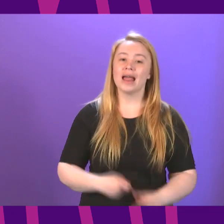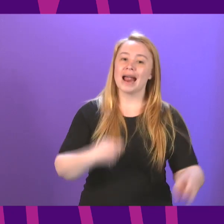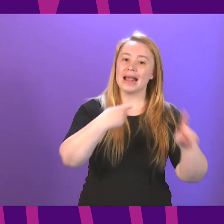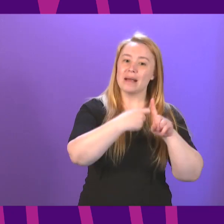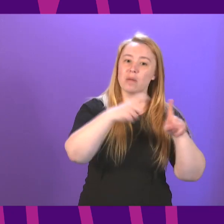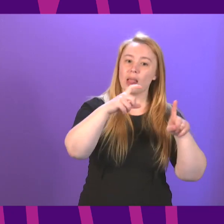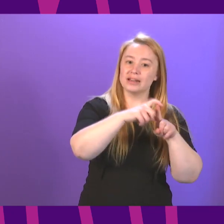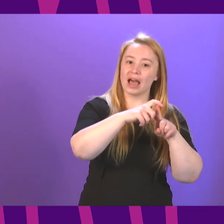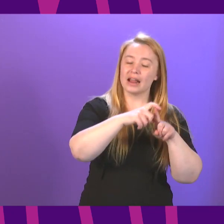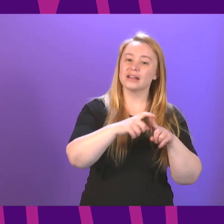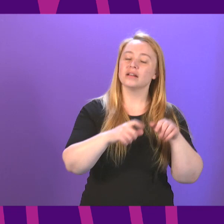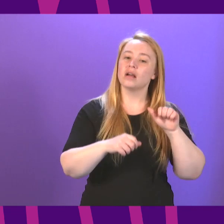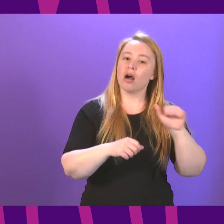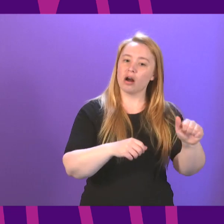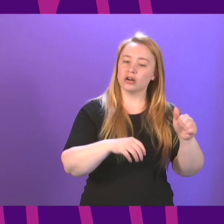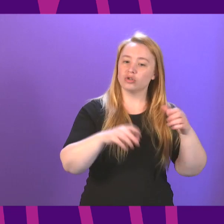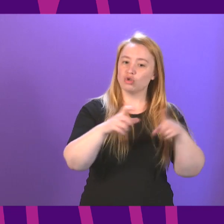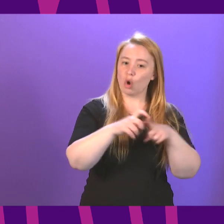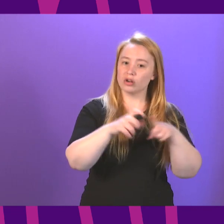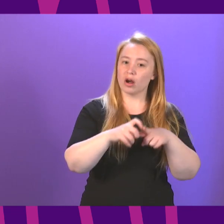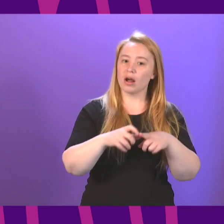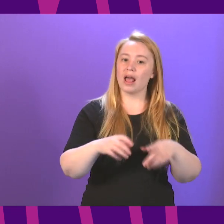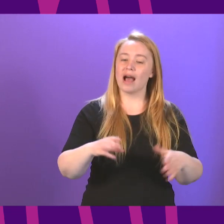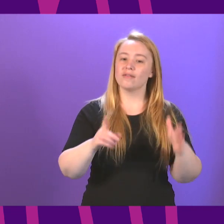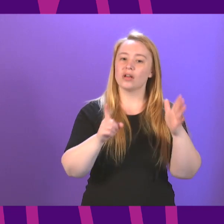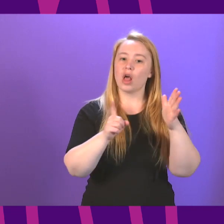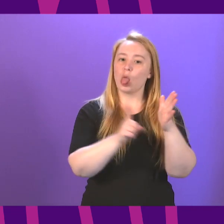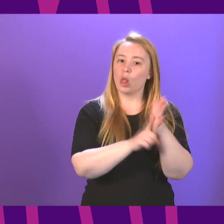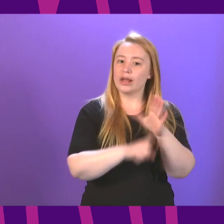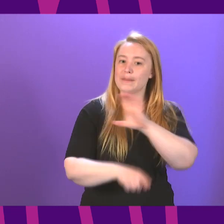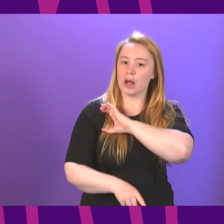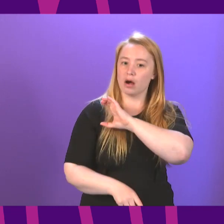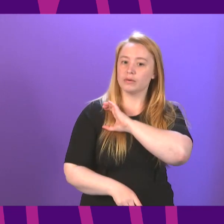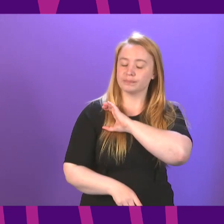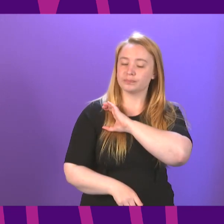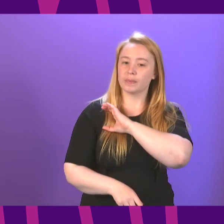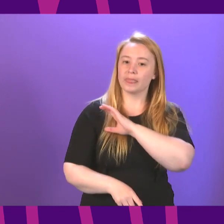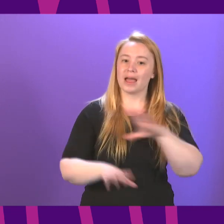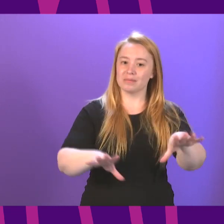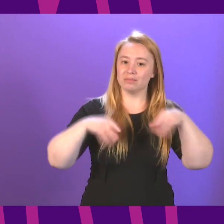Milly Main, had leukaemia and was in recovery but, sadly, caught a deadly water-borne infection